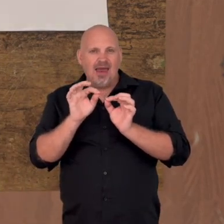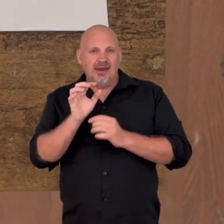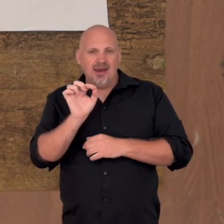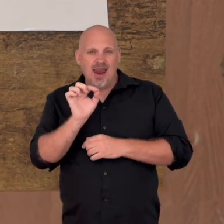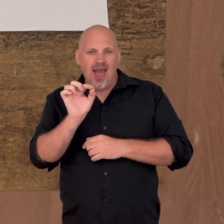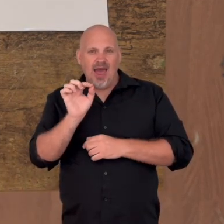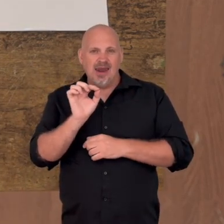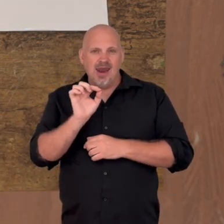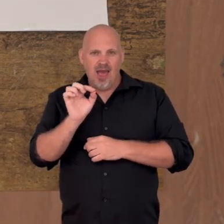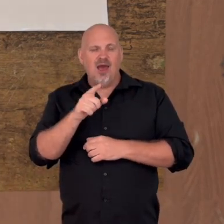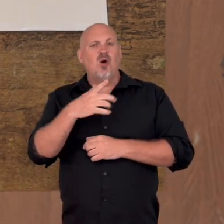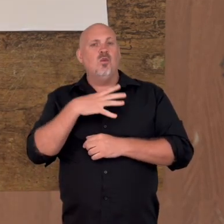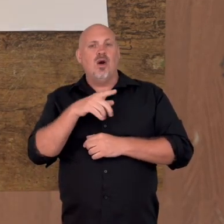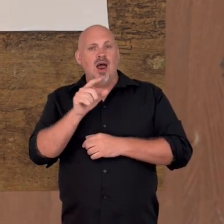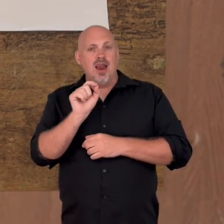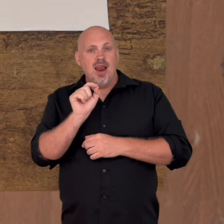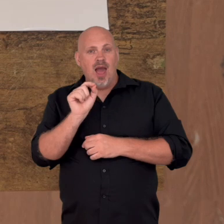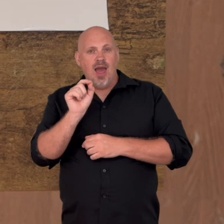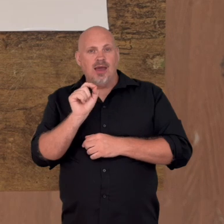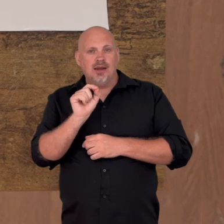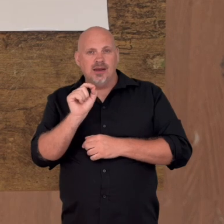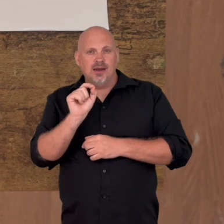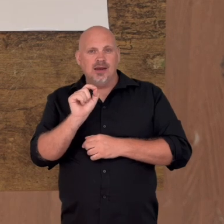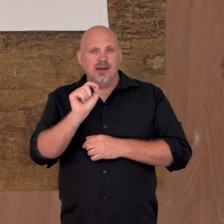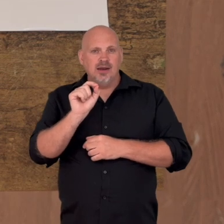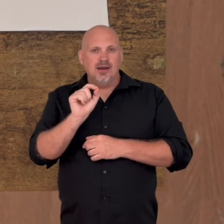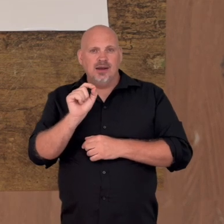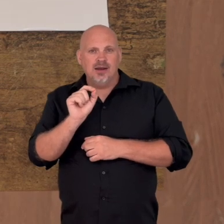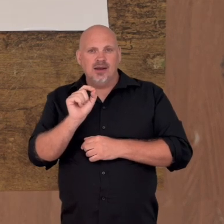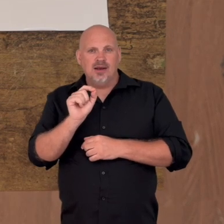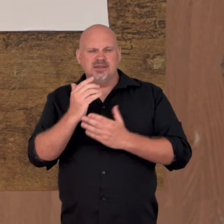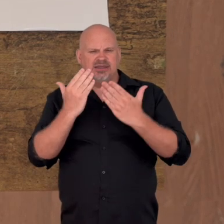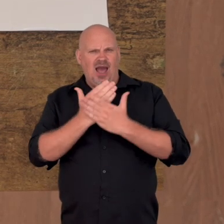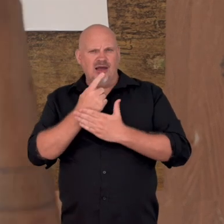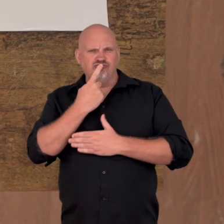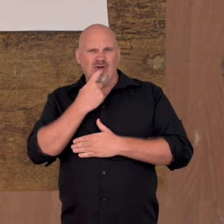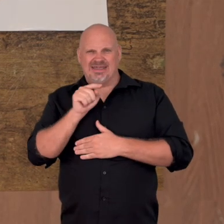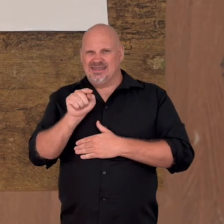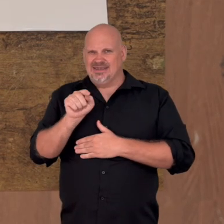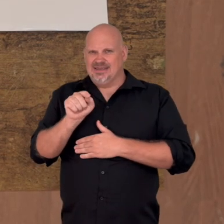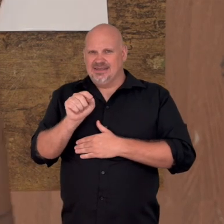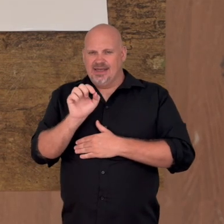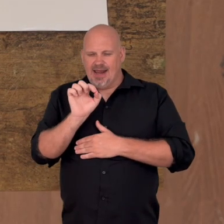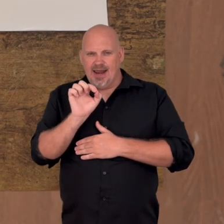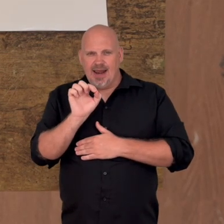and then I just want us to go a bit and just touch this edge up a bit so that you know that yeah